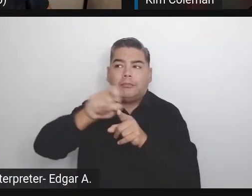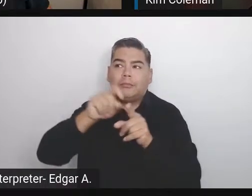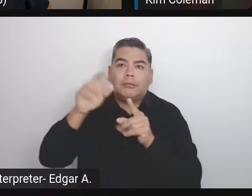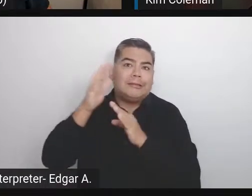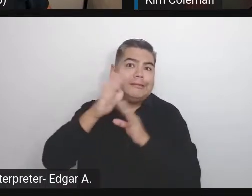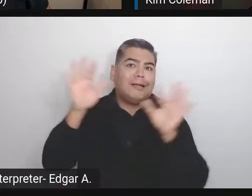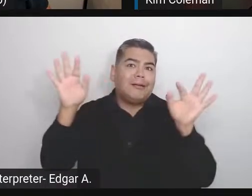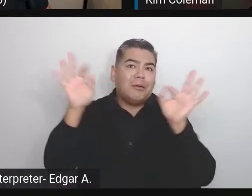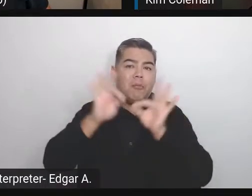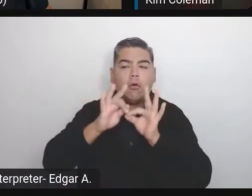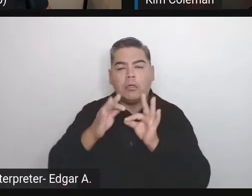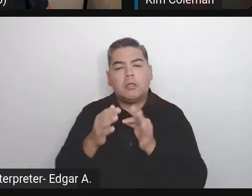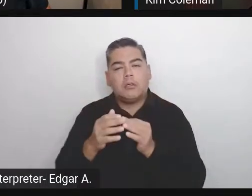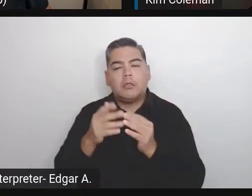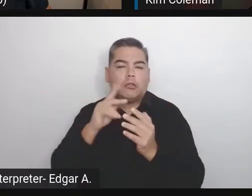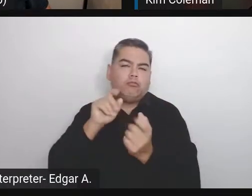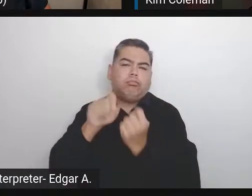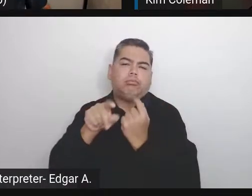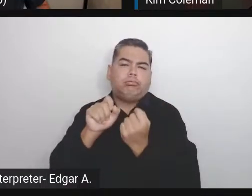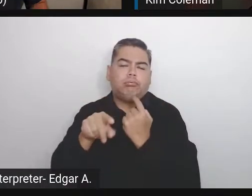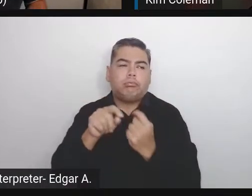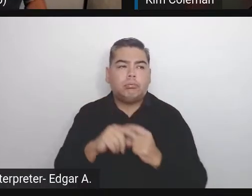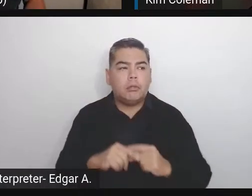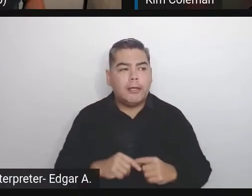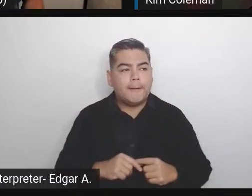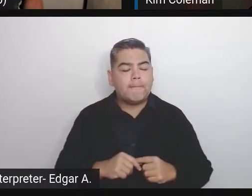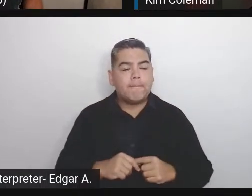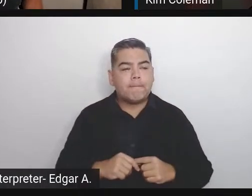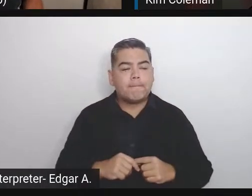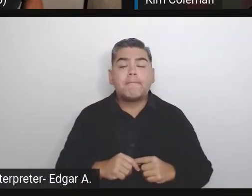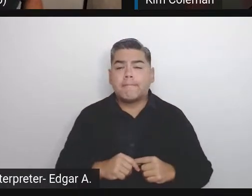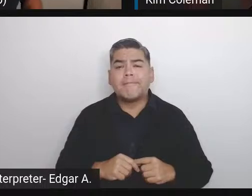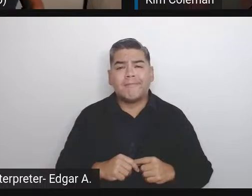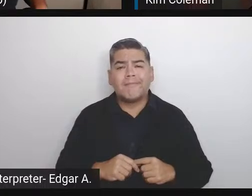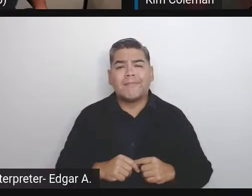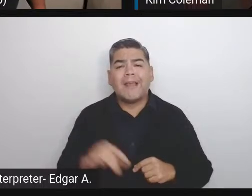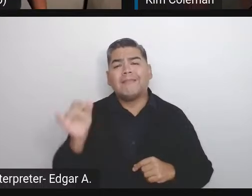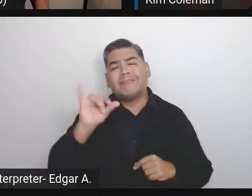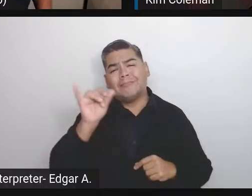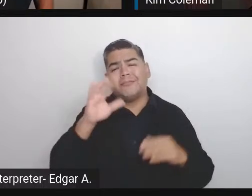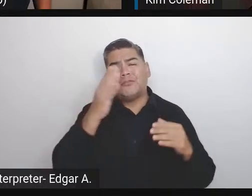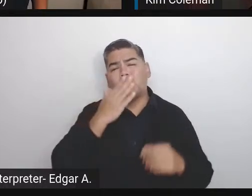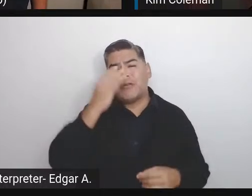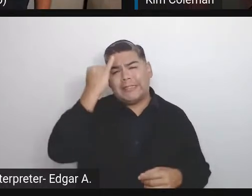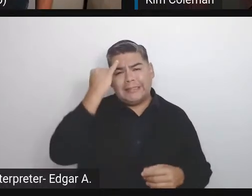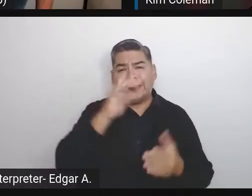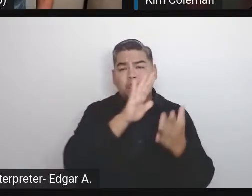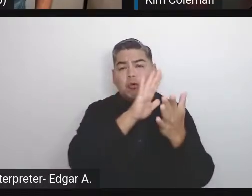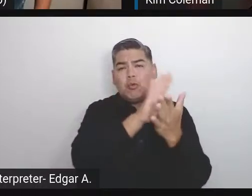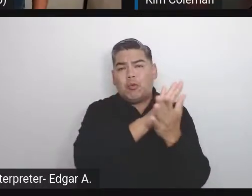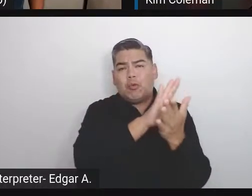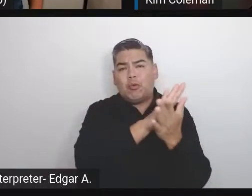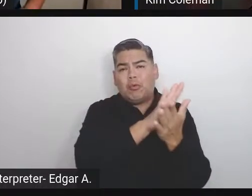I think meeting those people from the community is one of the most important things. It is also a good idea for